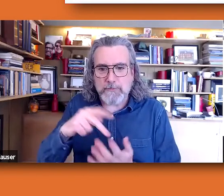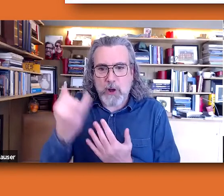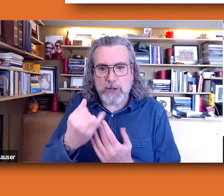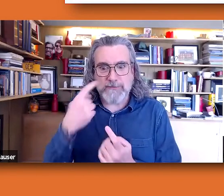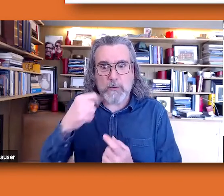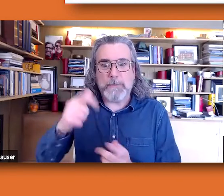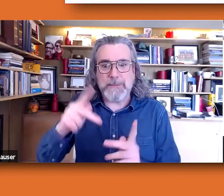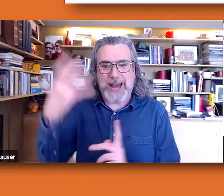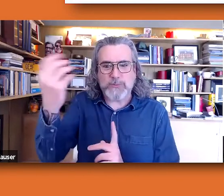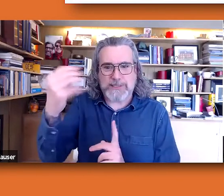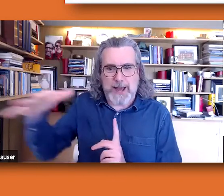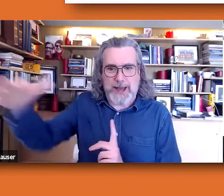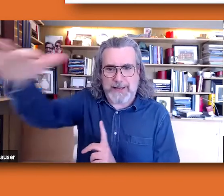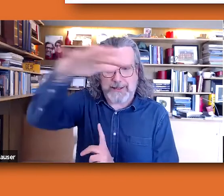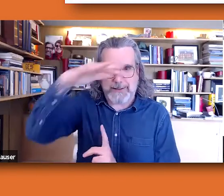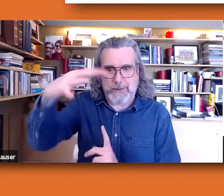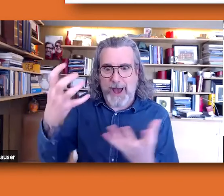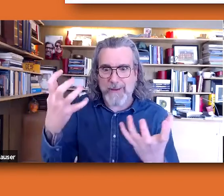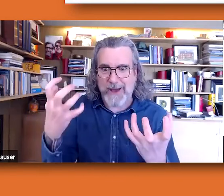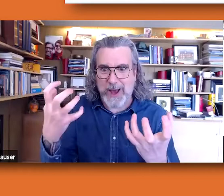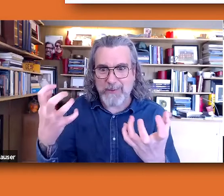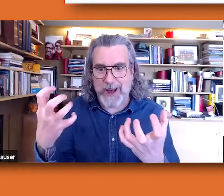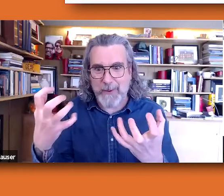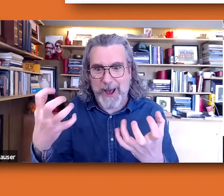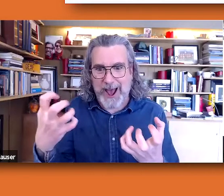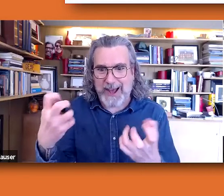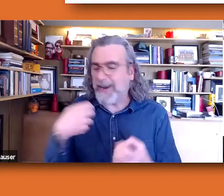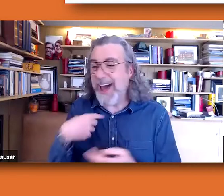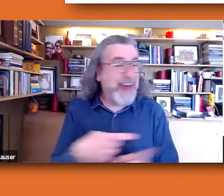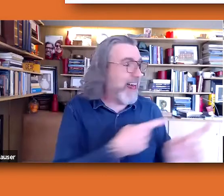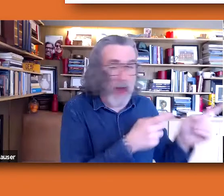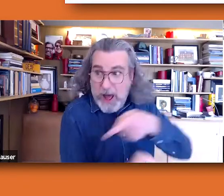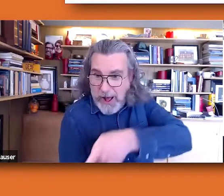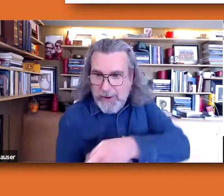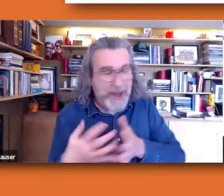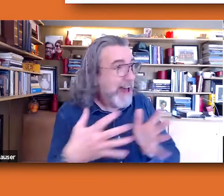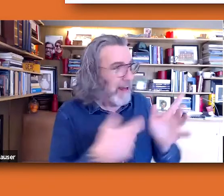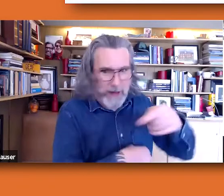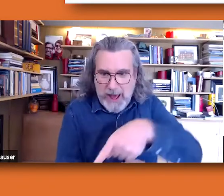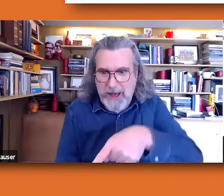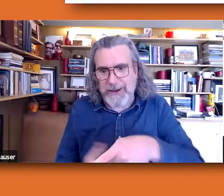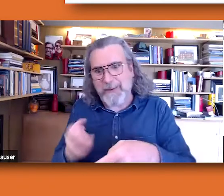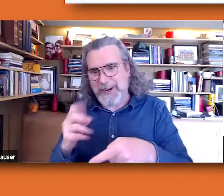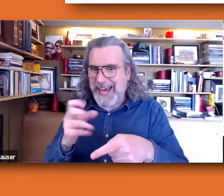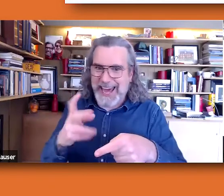the most popular project for people outside of the lab. People often contacted me wanting to know more